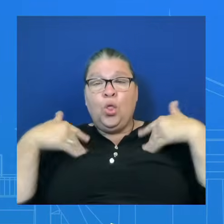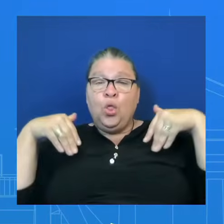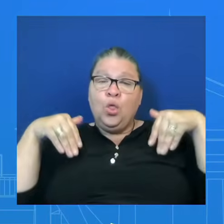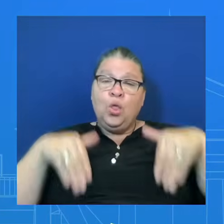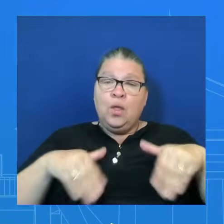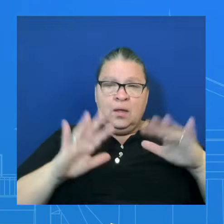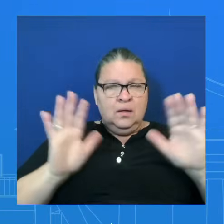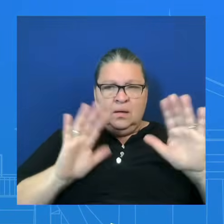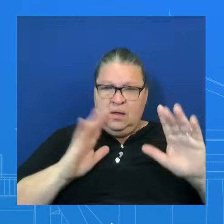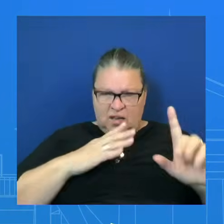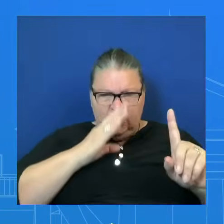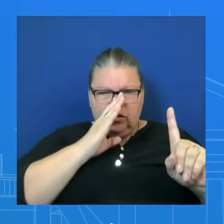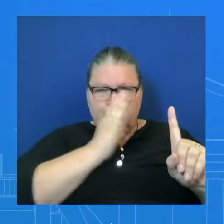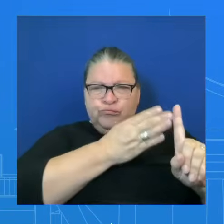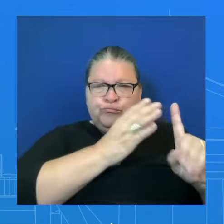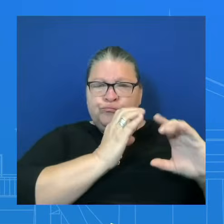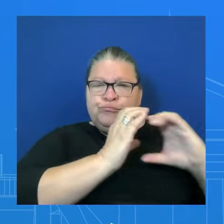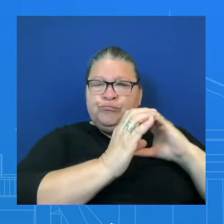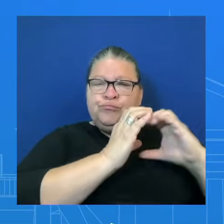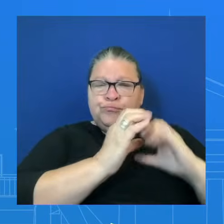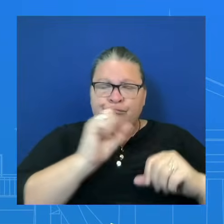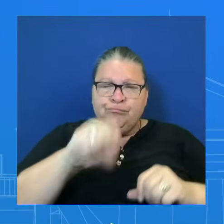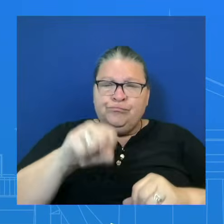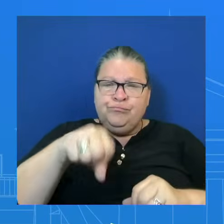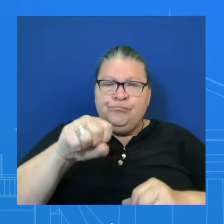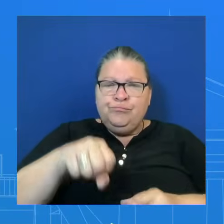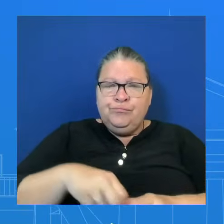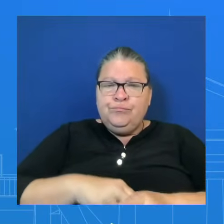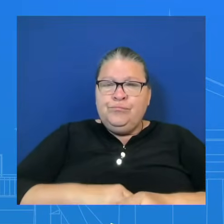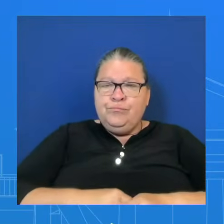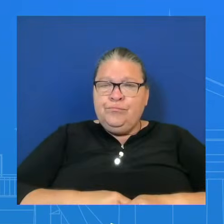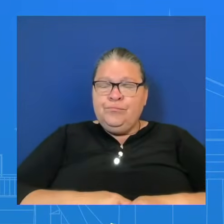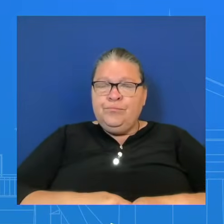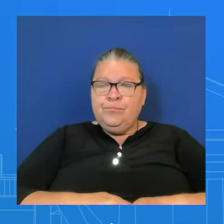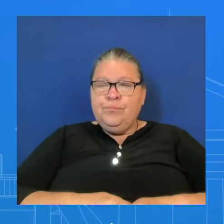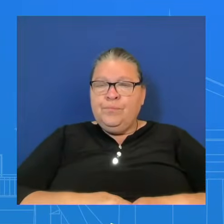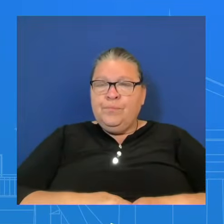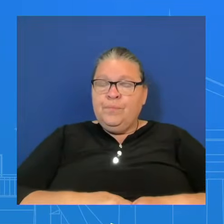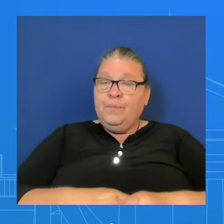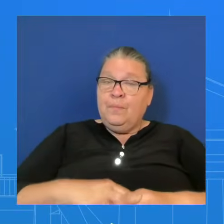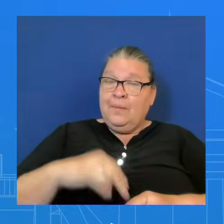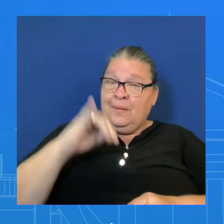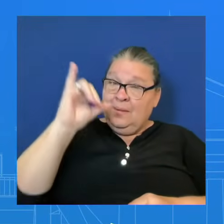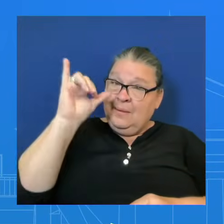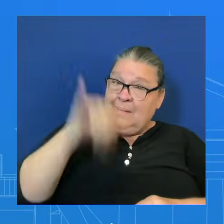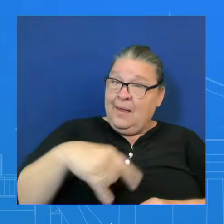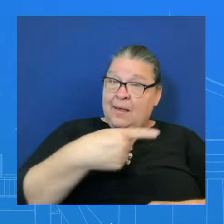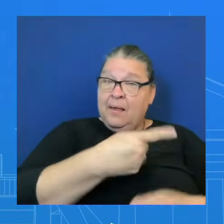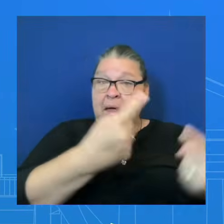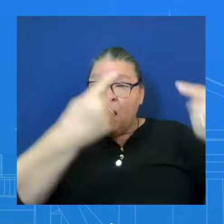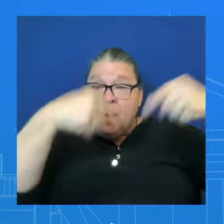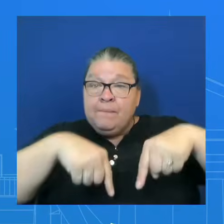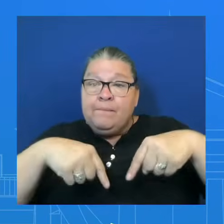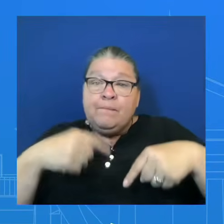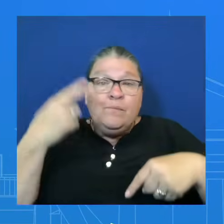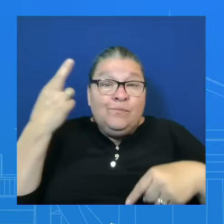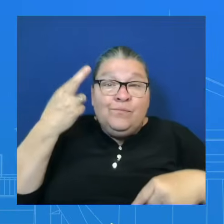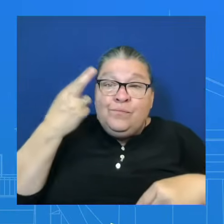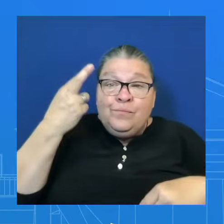But this visit is really about advancing what is now and what we hope will be a deeper, stronger partnership and friendship going forward.